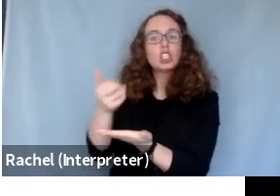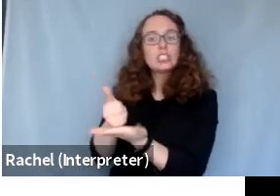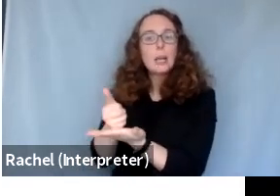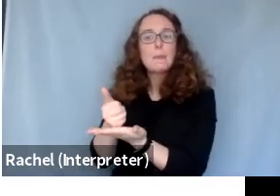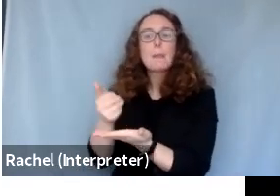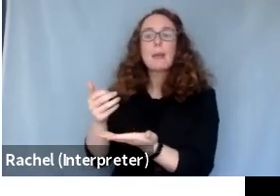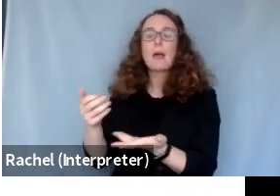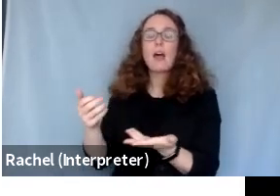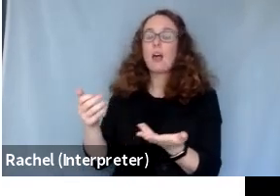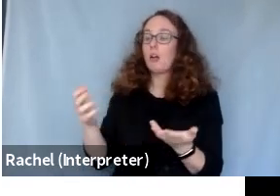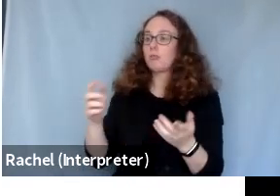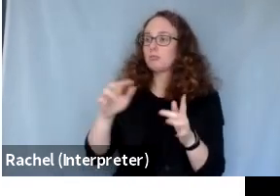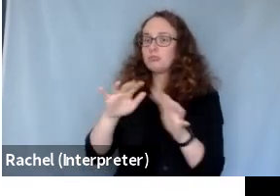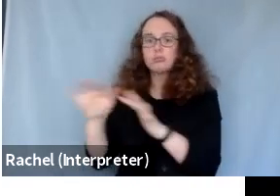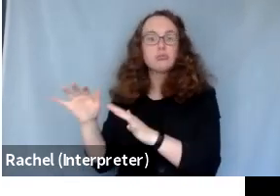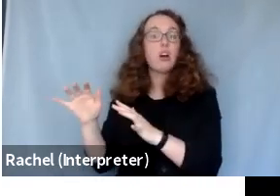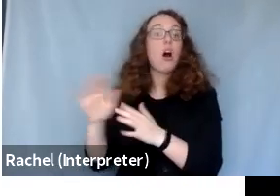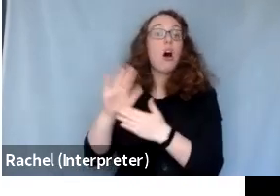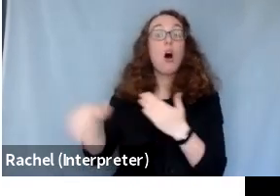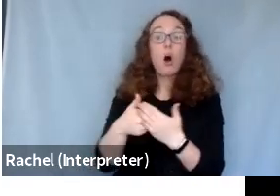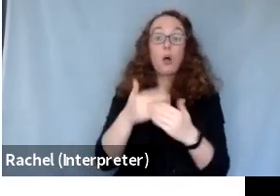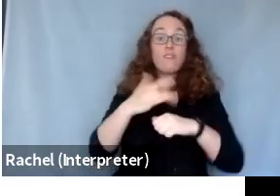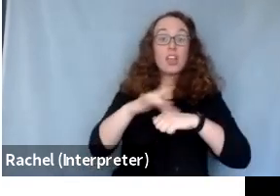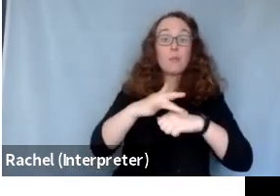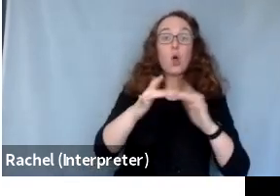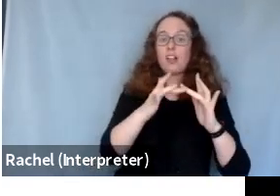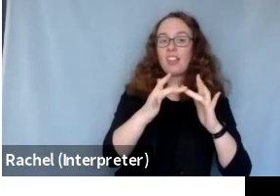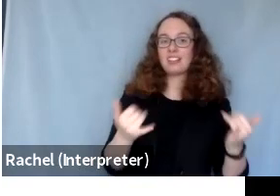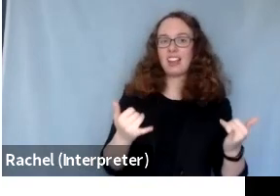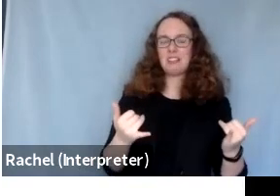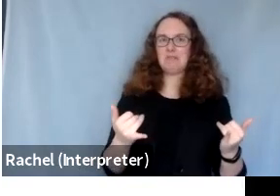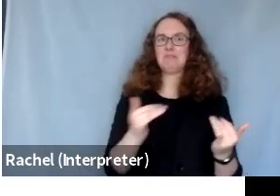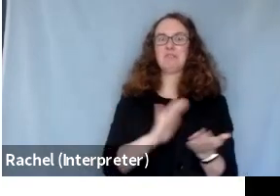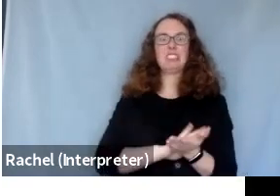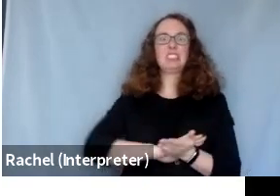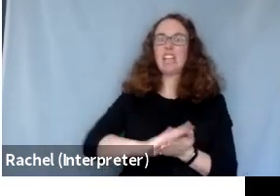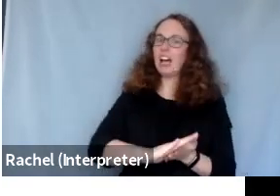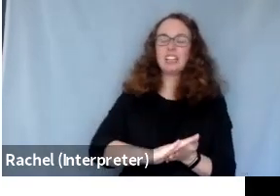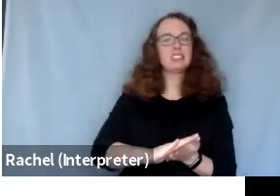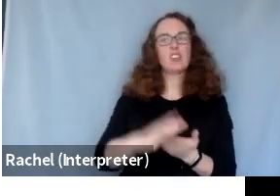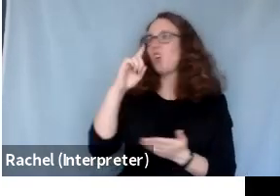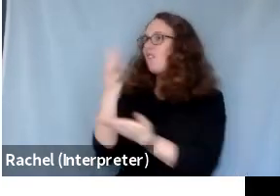which is fantastic for you guys and really for us and really for the financial aid groups too.